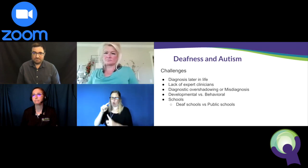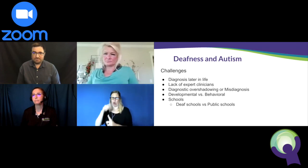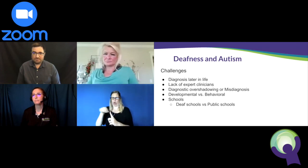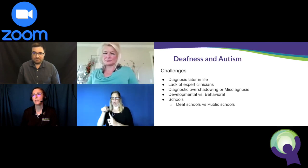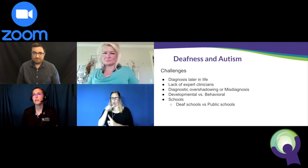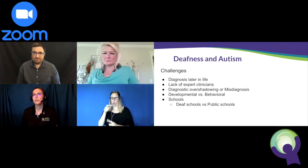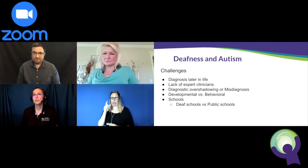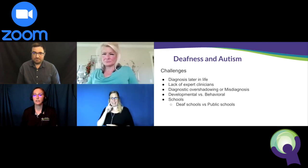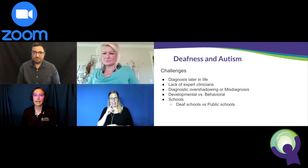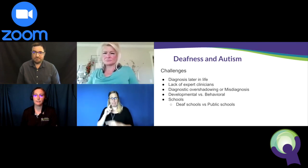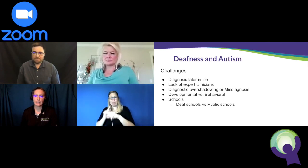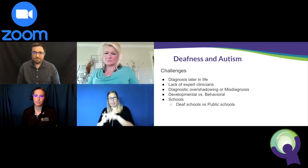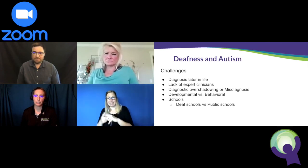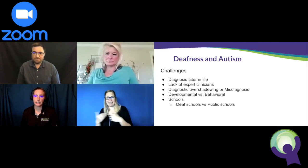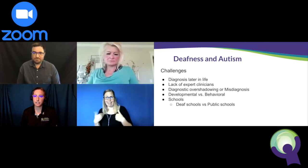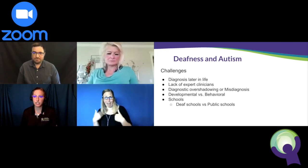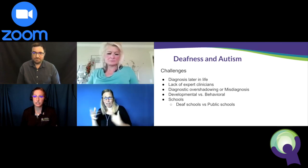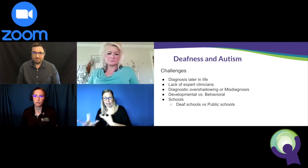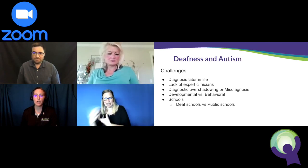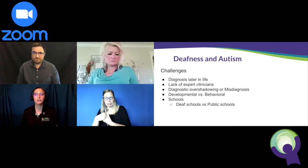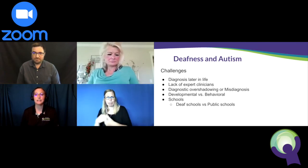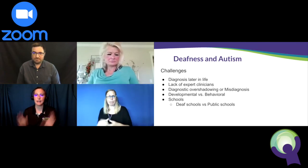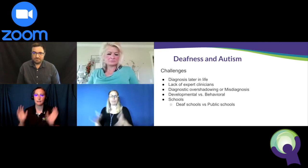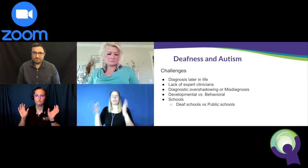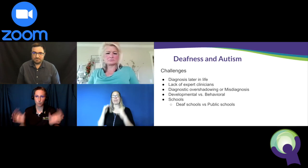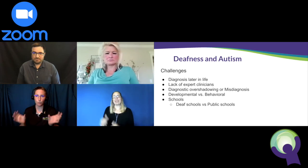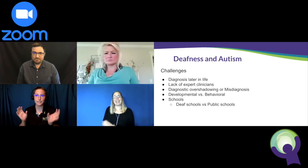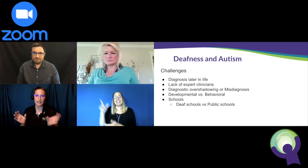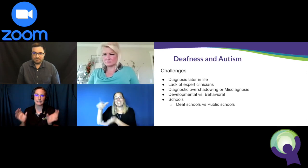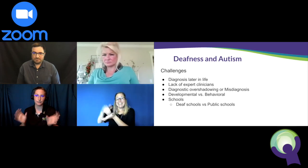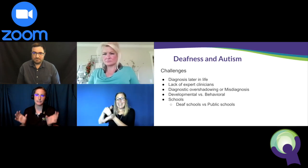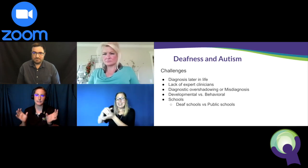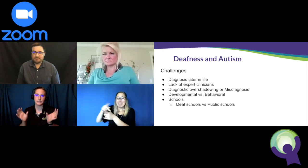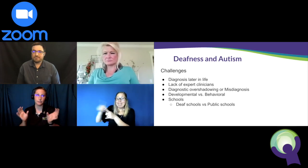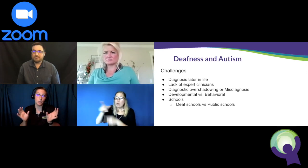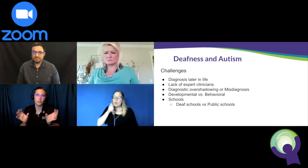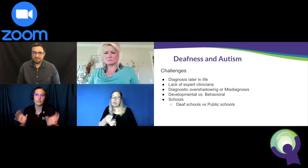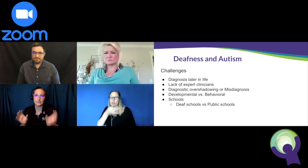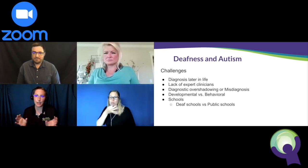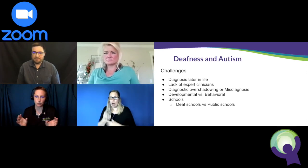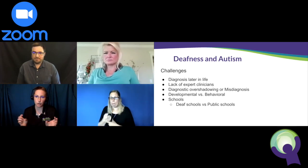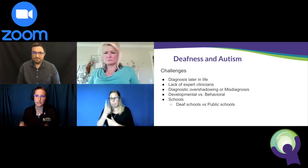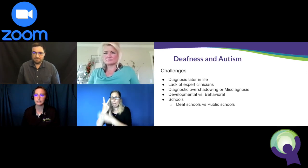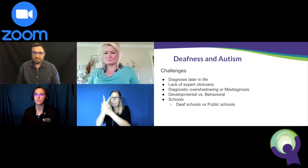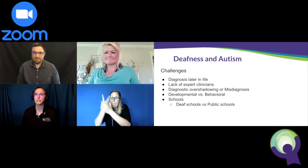The lack of expert clinicians who understand both sides of this of both of these spectrums. It's very